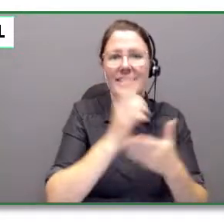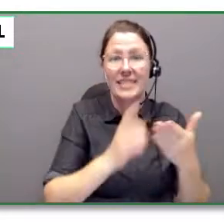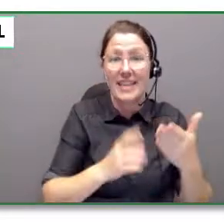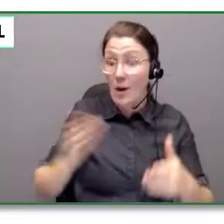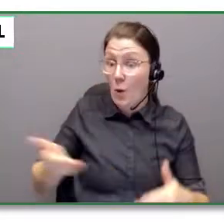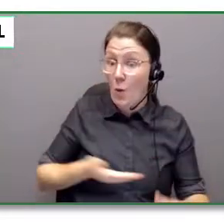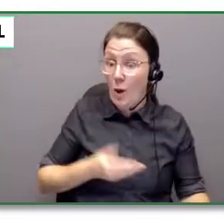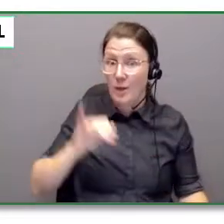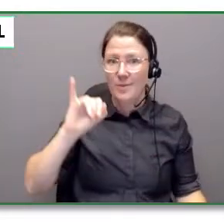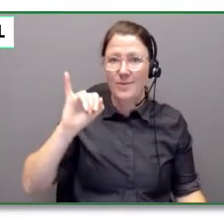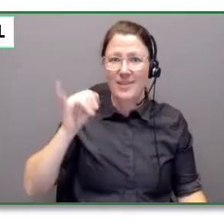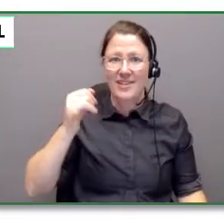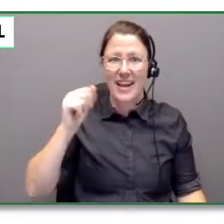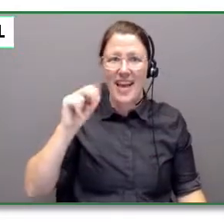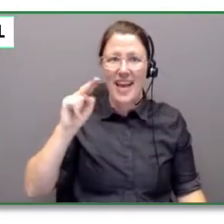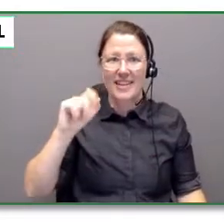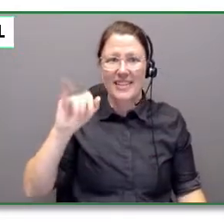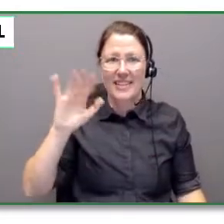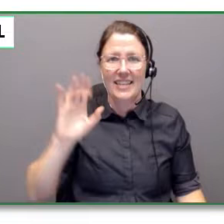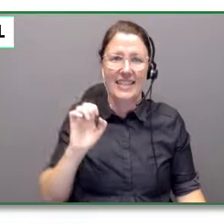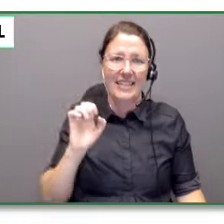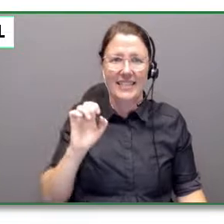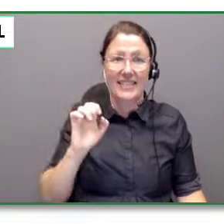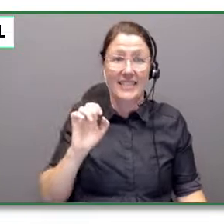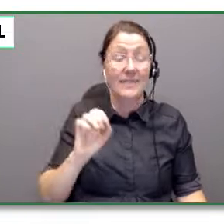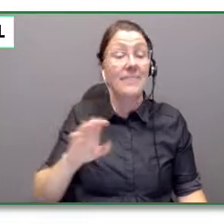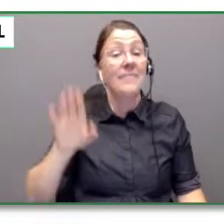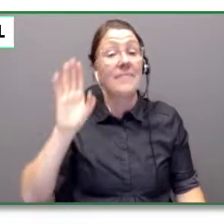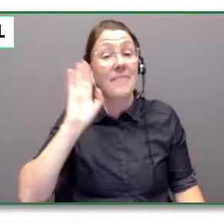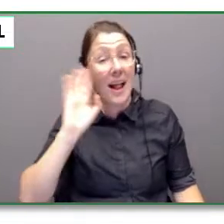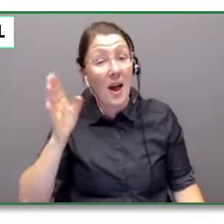Thank you very much. Good day everyone. Again my name is Janice Neufeld and my